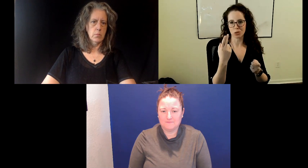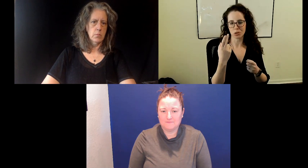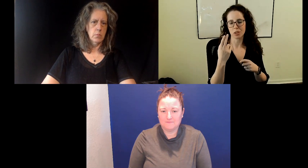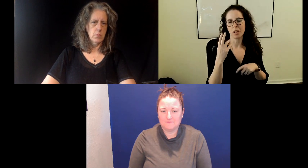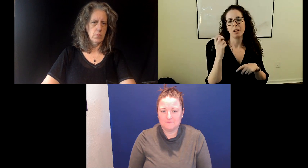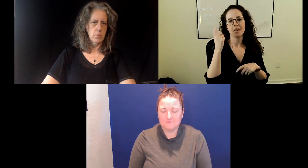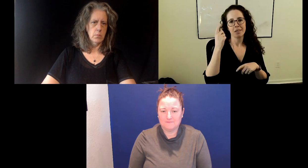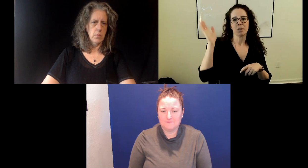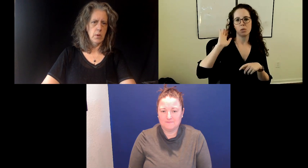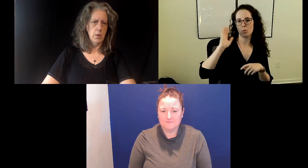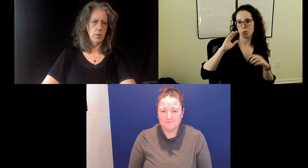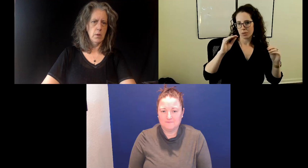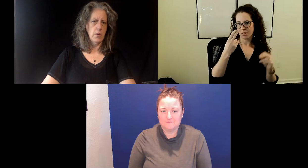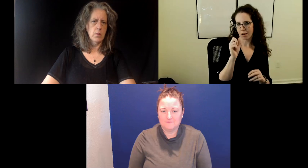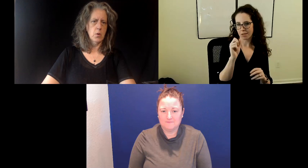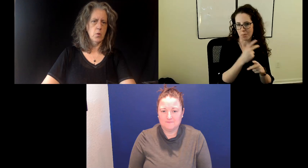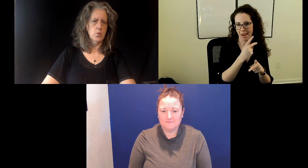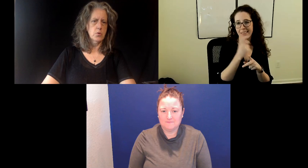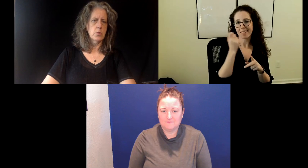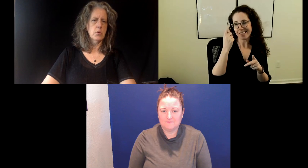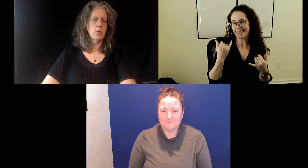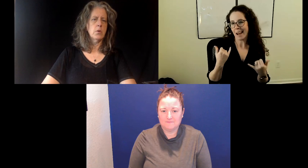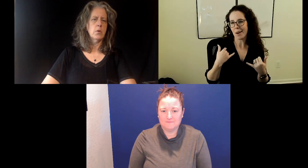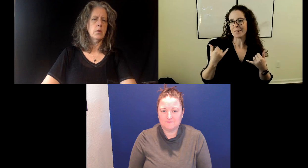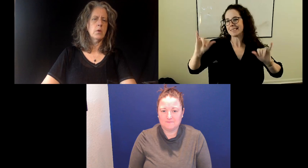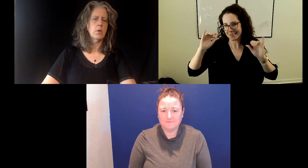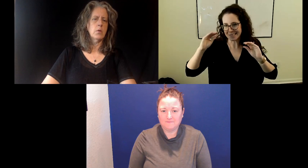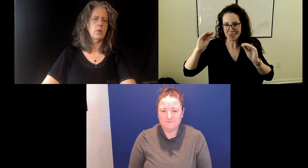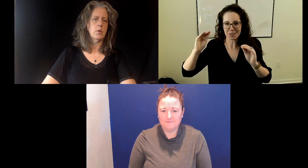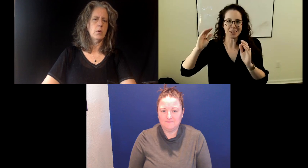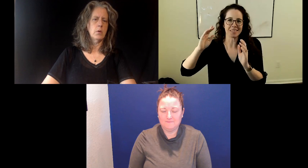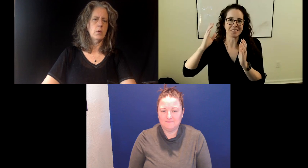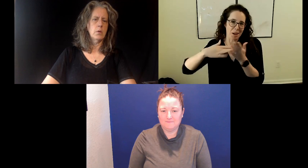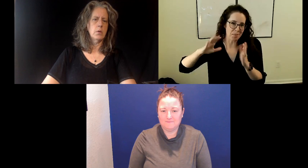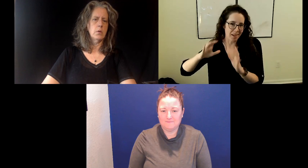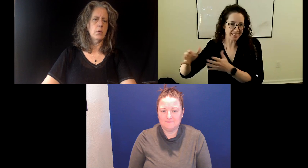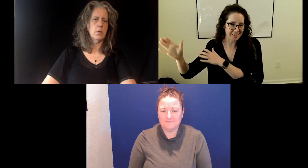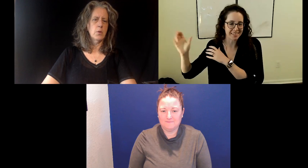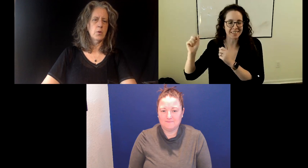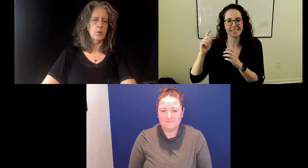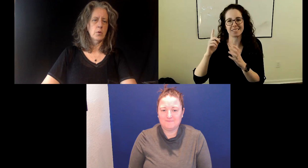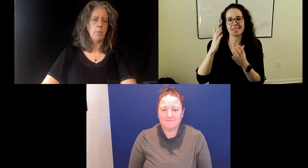called um a math coach and that's something that i i've figured out i'm still teaching um with some